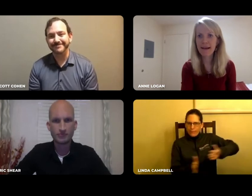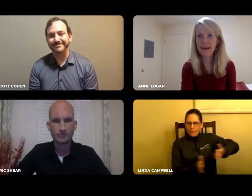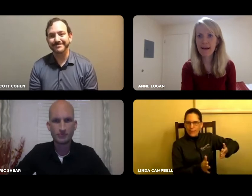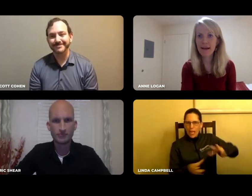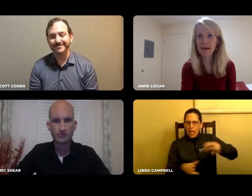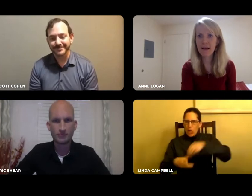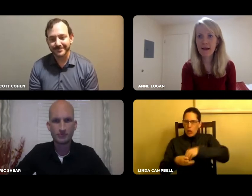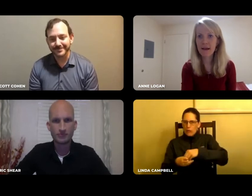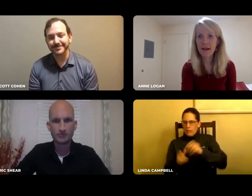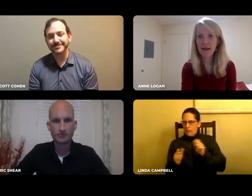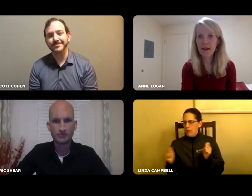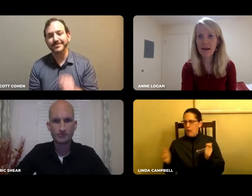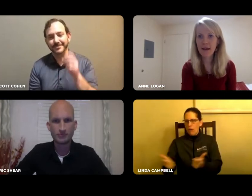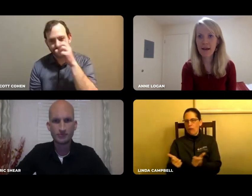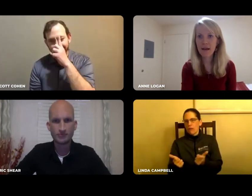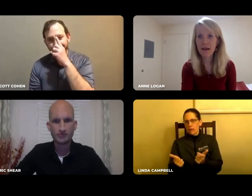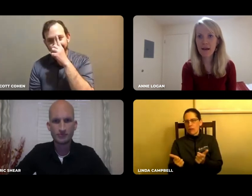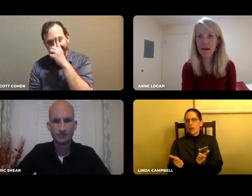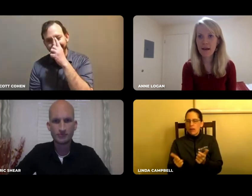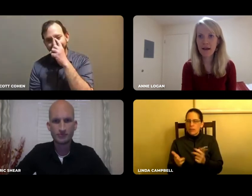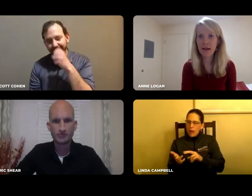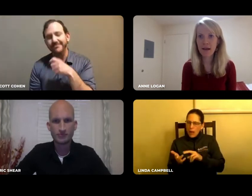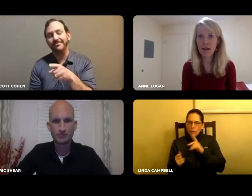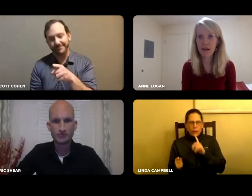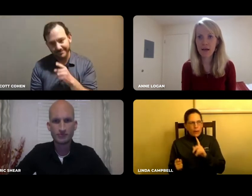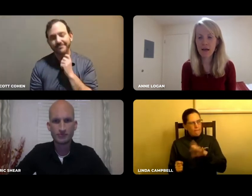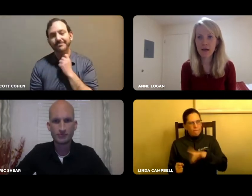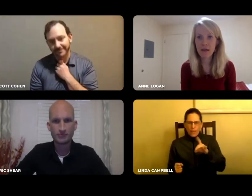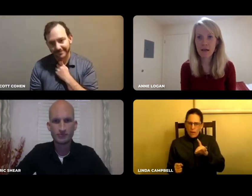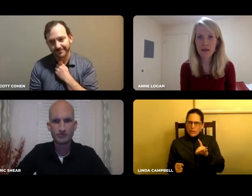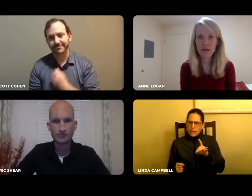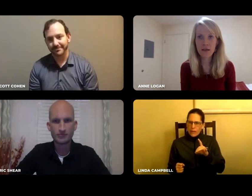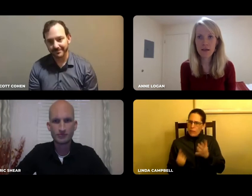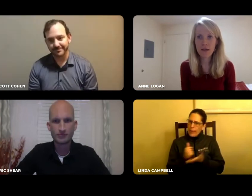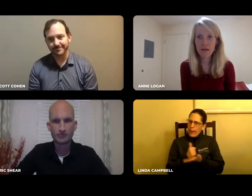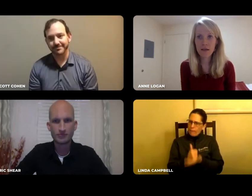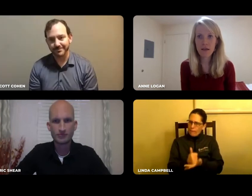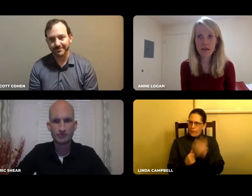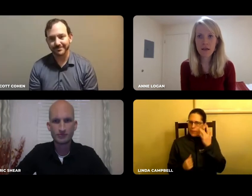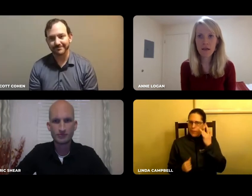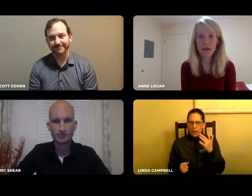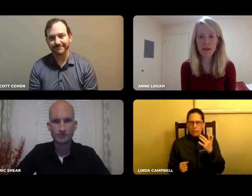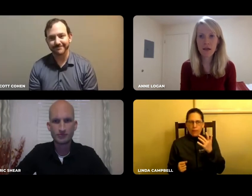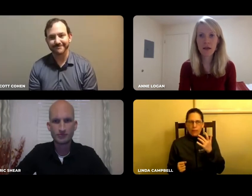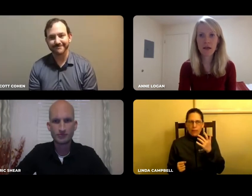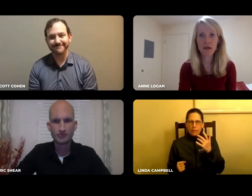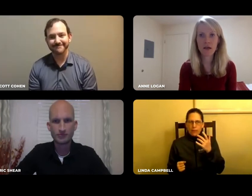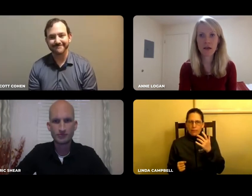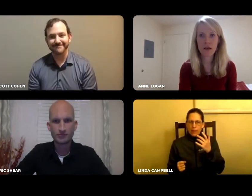Inclusiveness is for everyone. So finding that really helped.